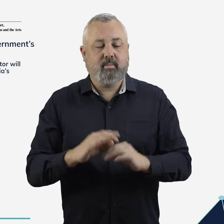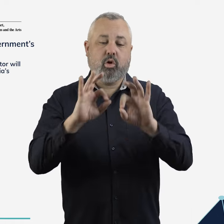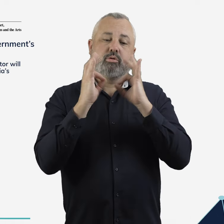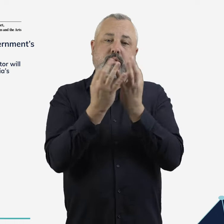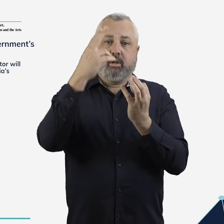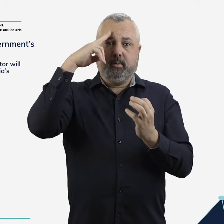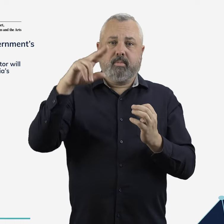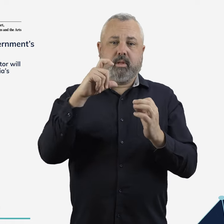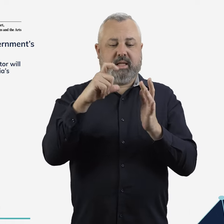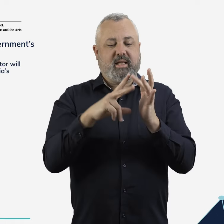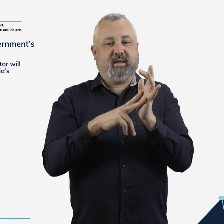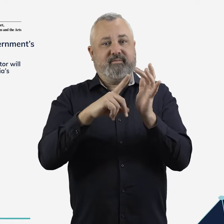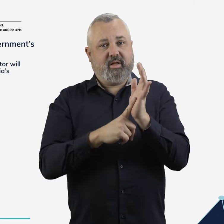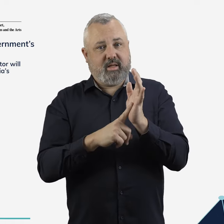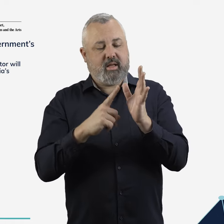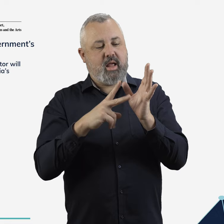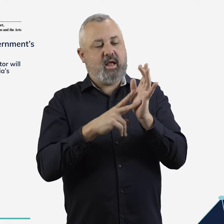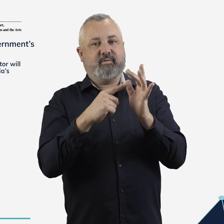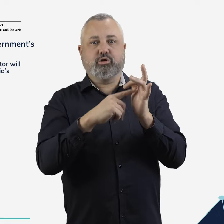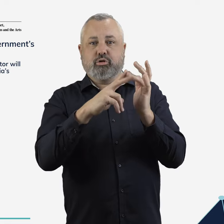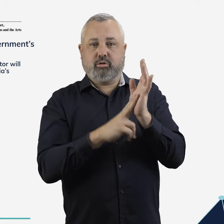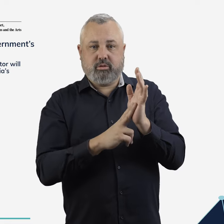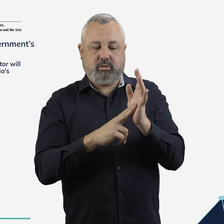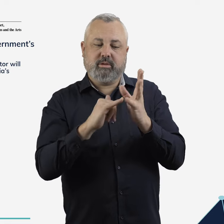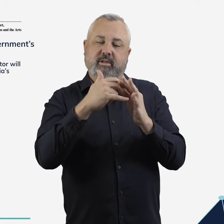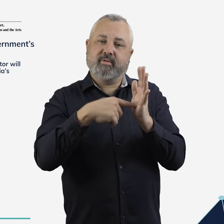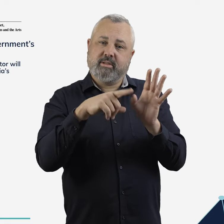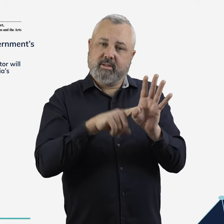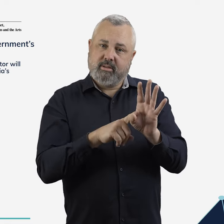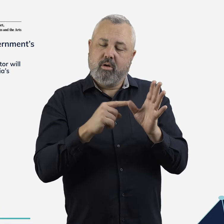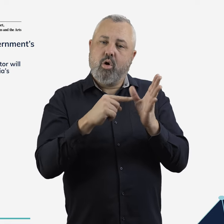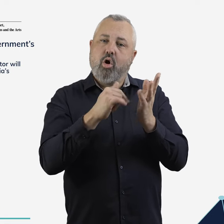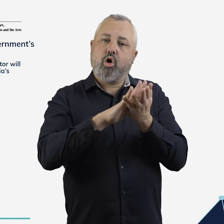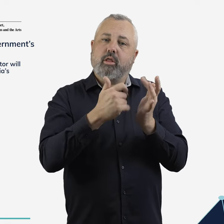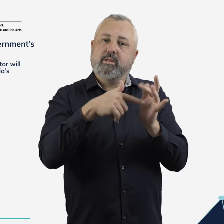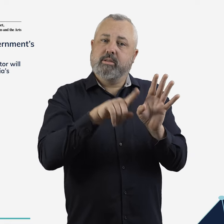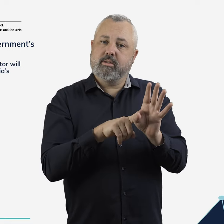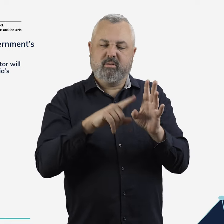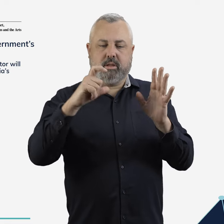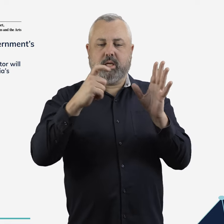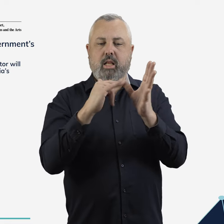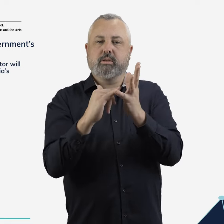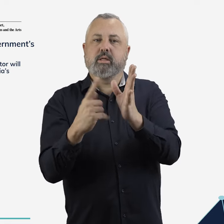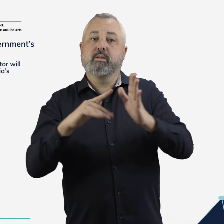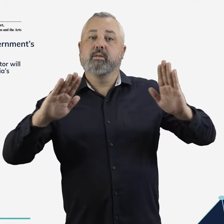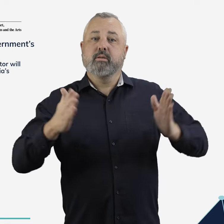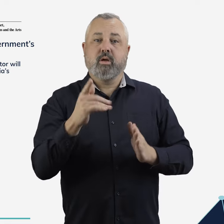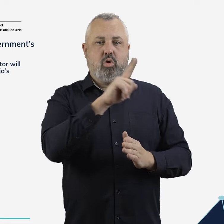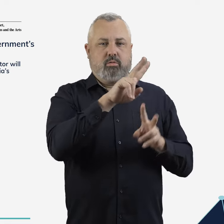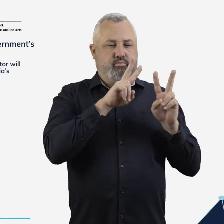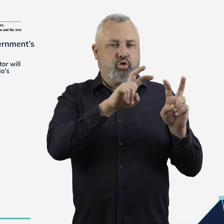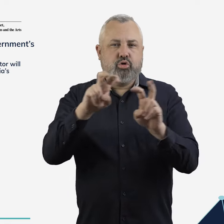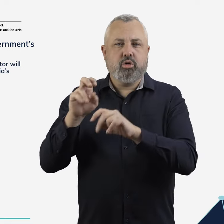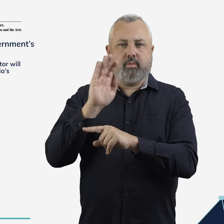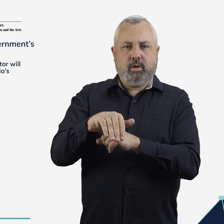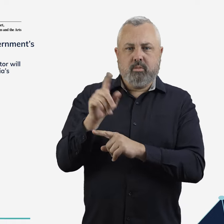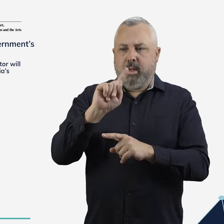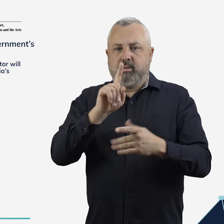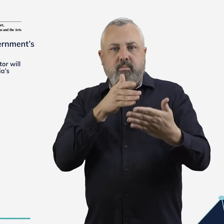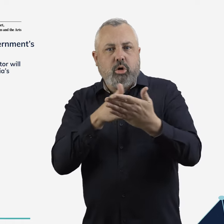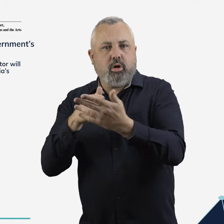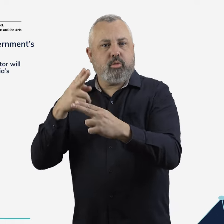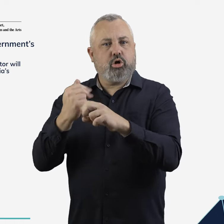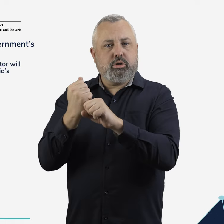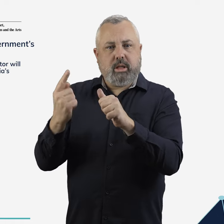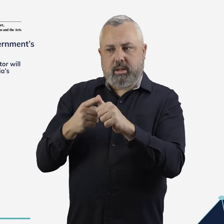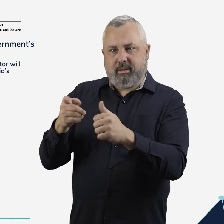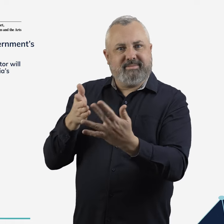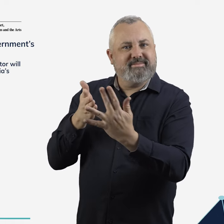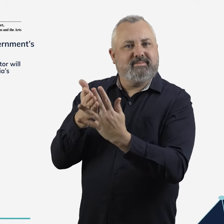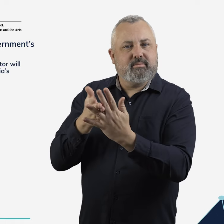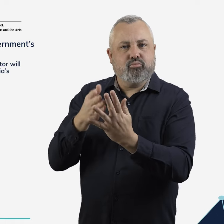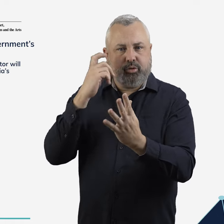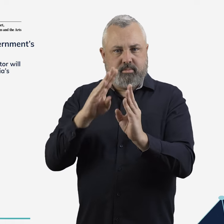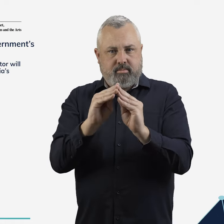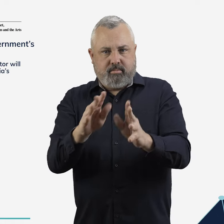The Civil Aviation Safety Authority (CASA) is refreshing its GA workplan, continuing to adjust its